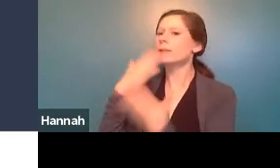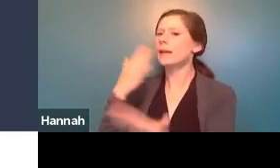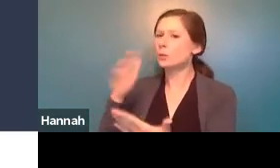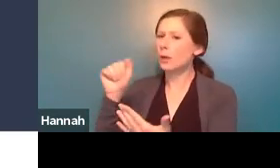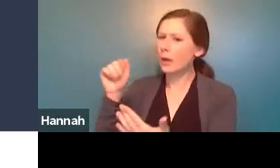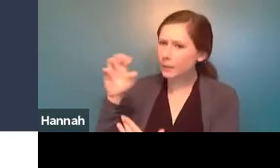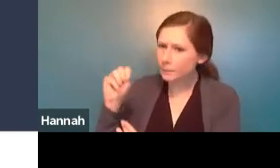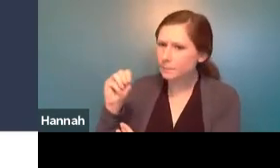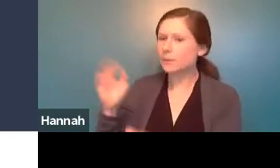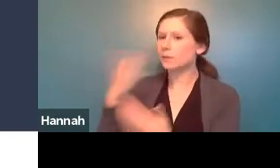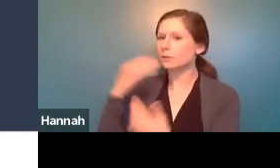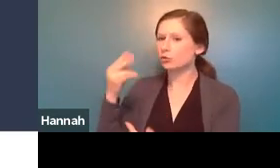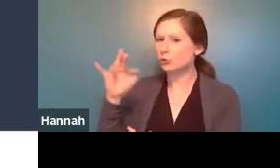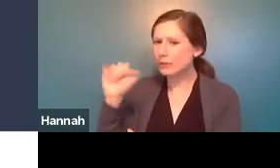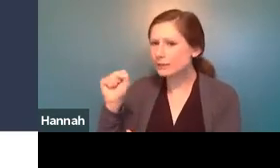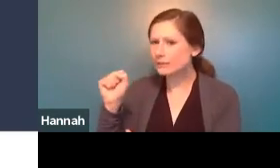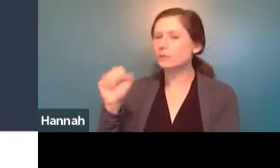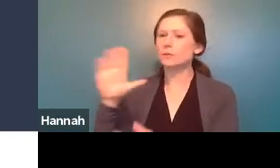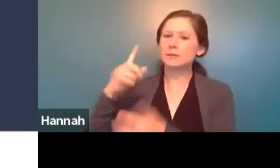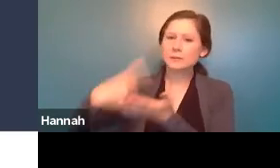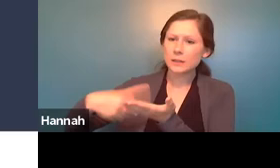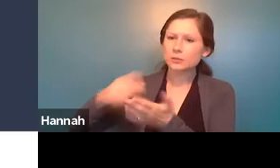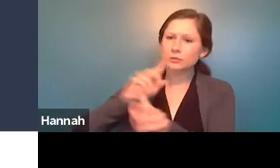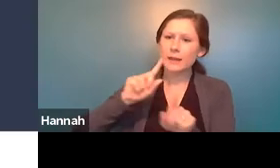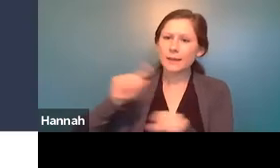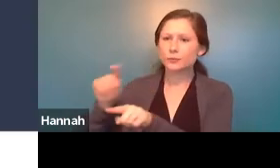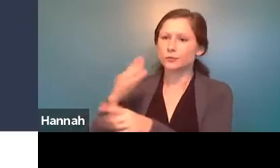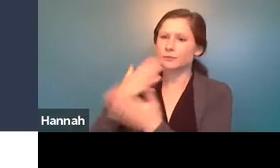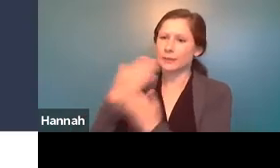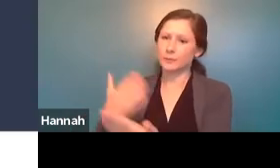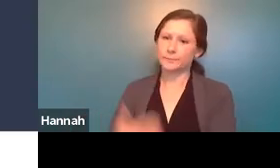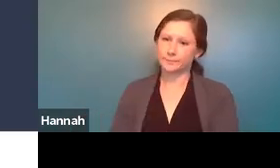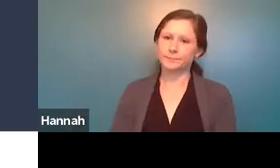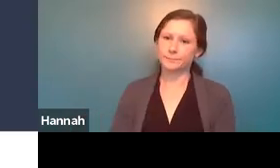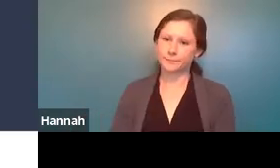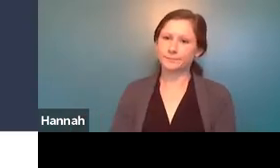discussions and your answers to these questions. I think as the